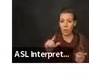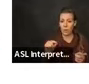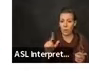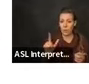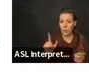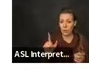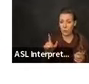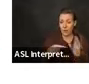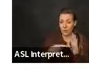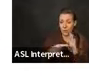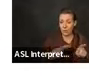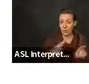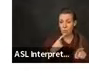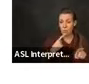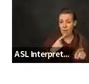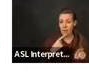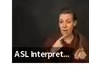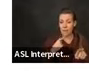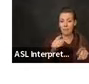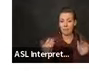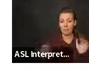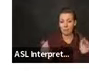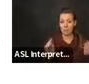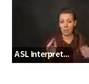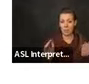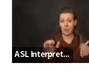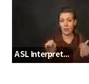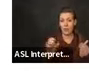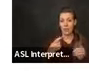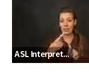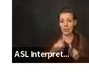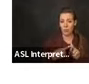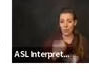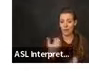here in red as compared to our Mase rates in 2020.